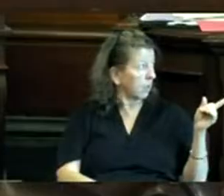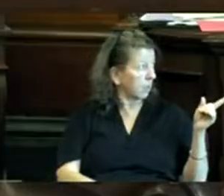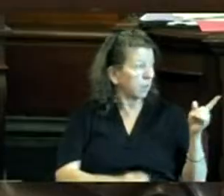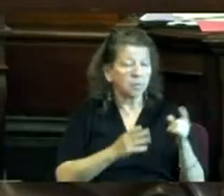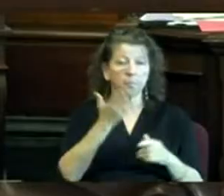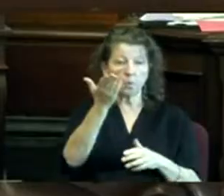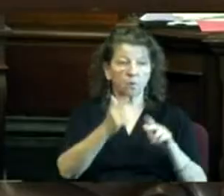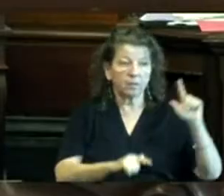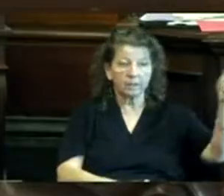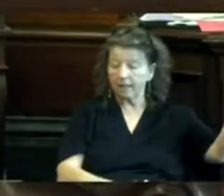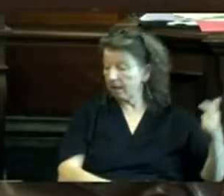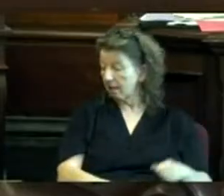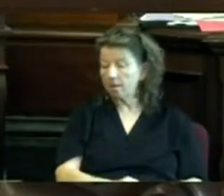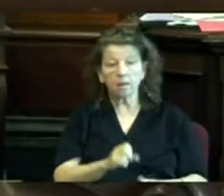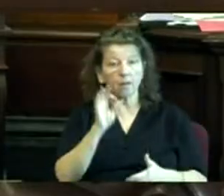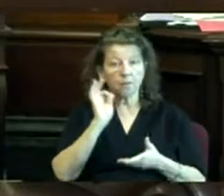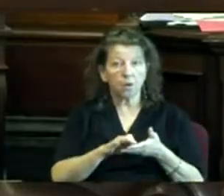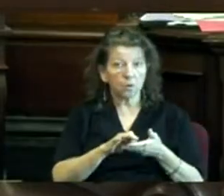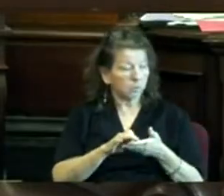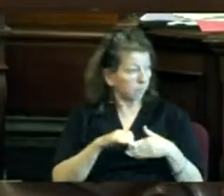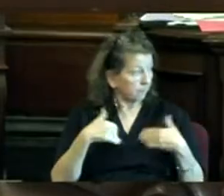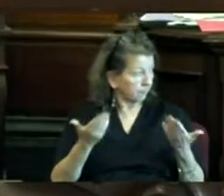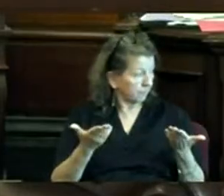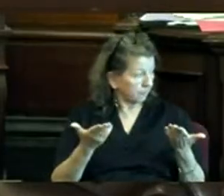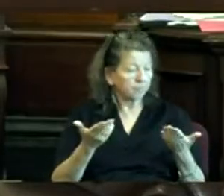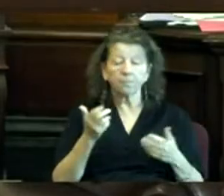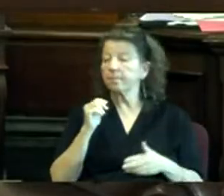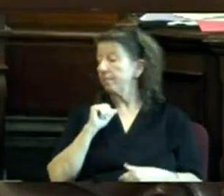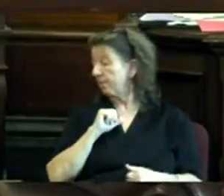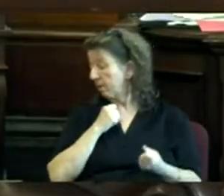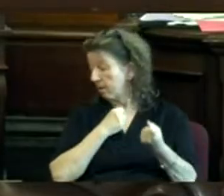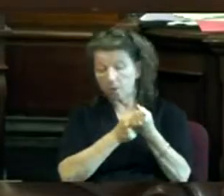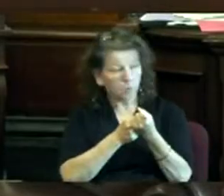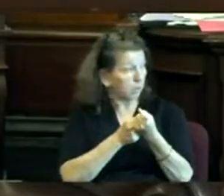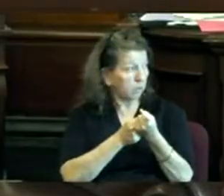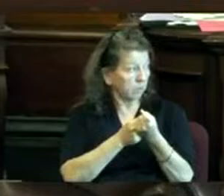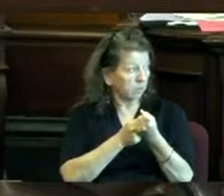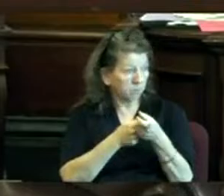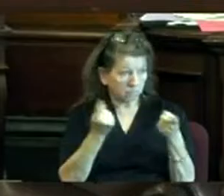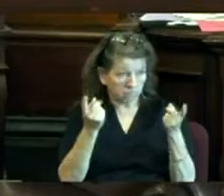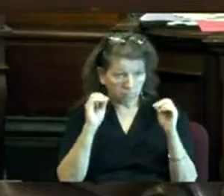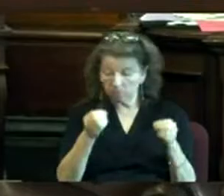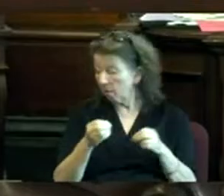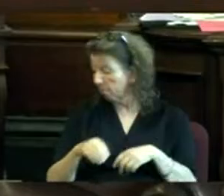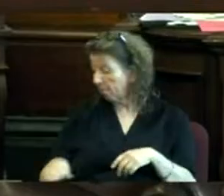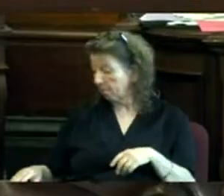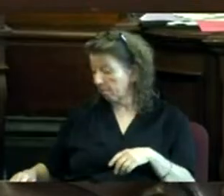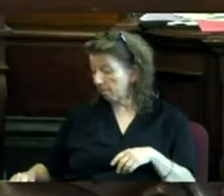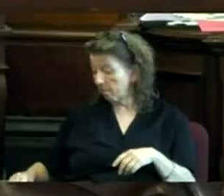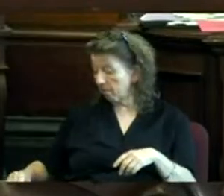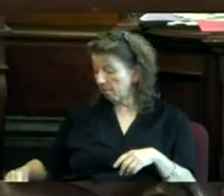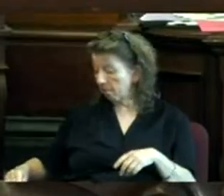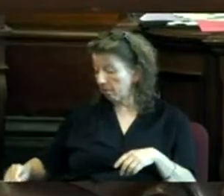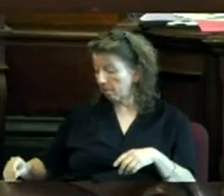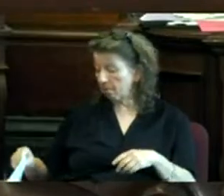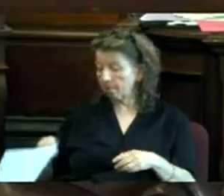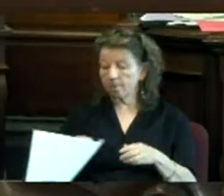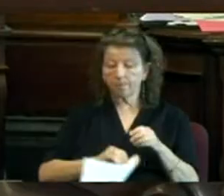questions, comments and or concerns? Move it. It's been moved. Second and second. Now we